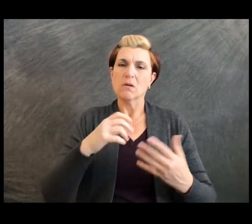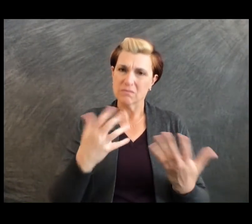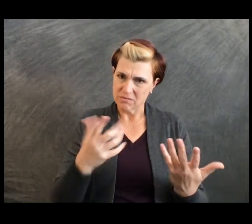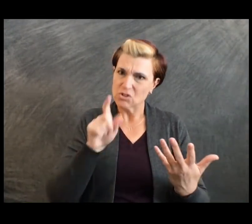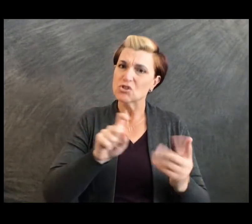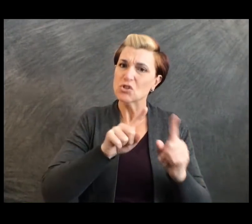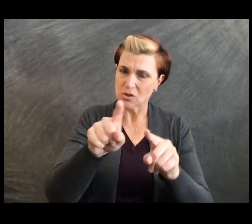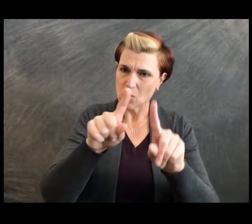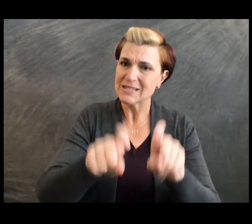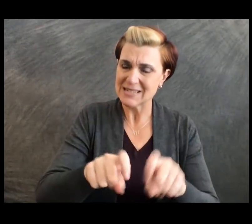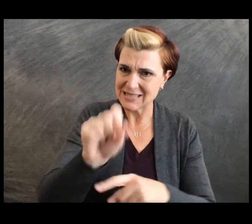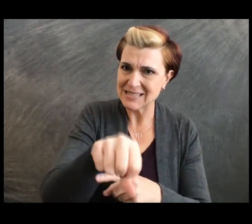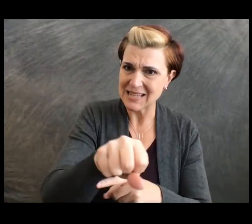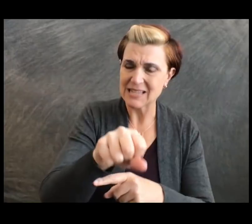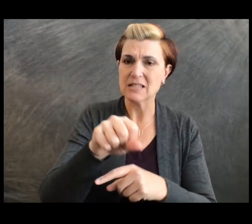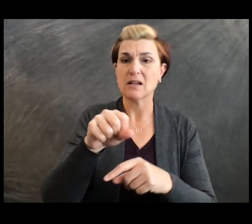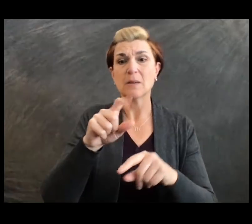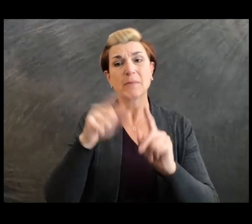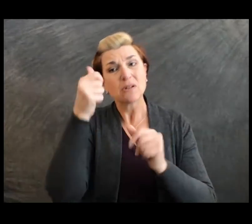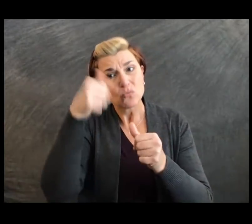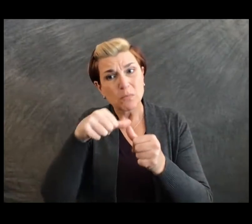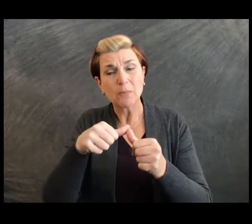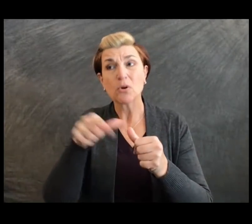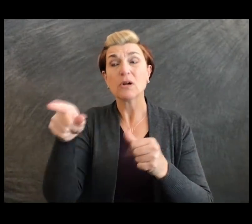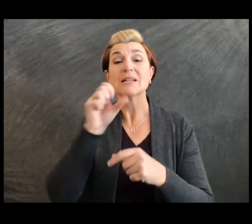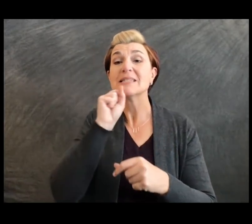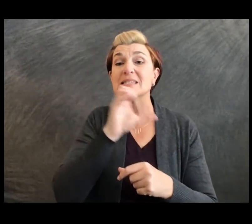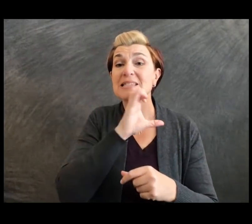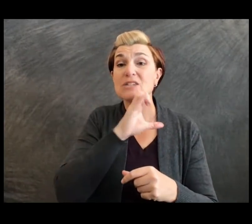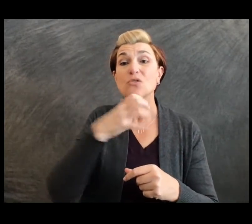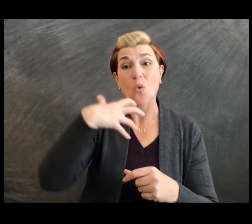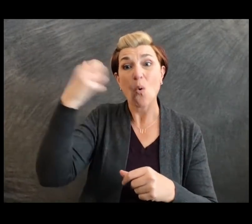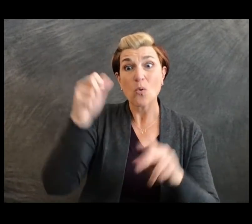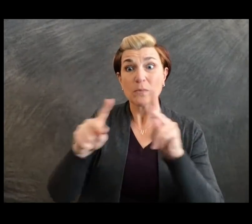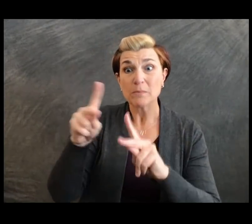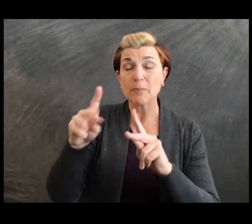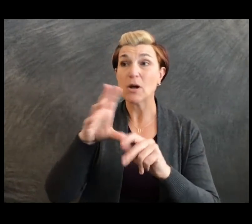higher mortality rate much higher serious complication rate symptomatic